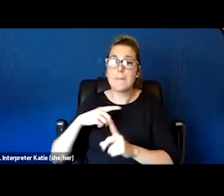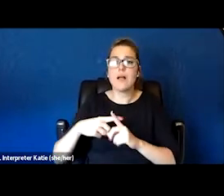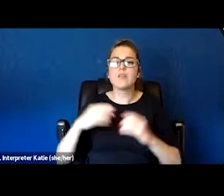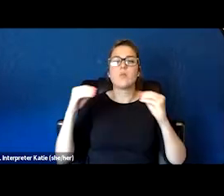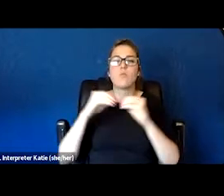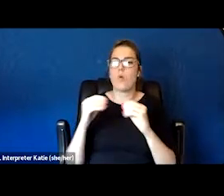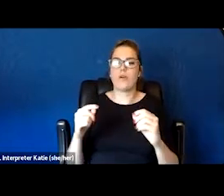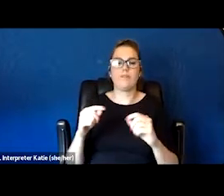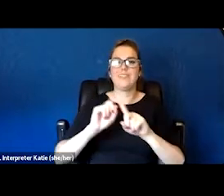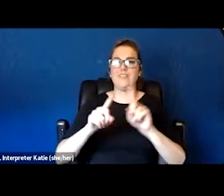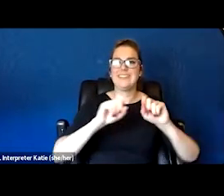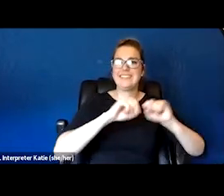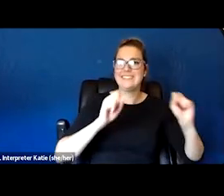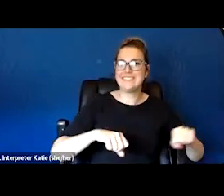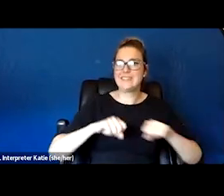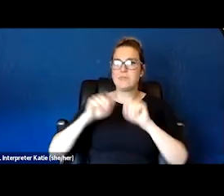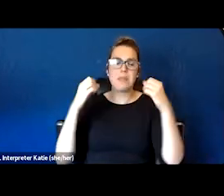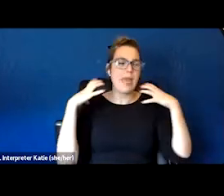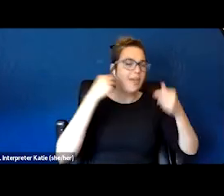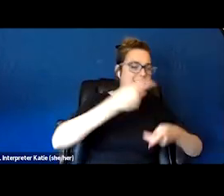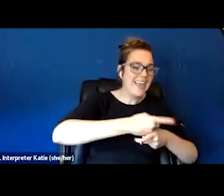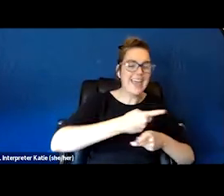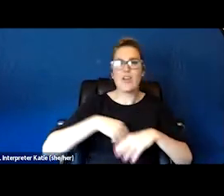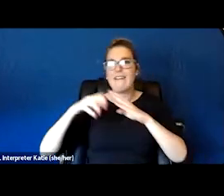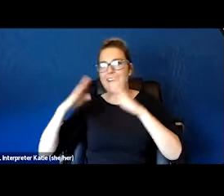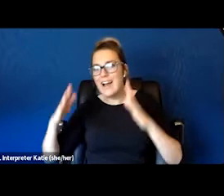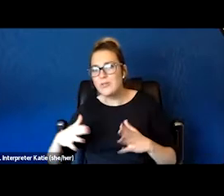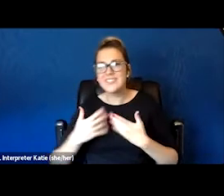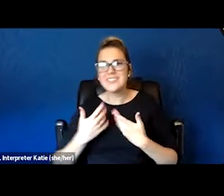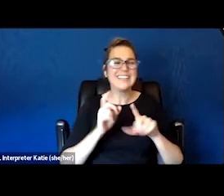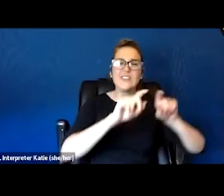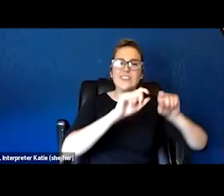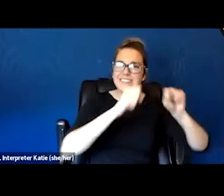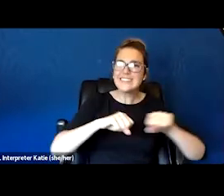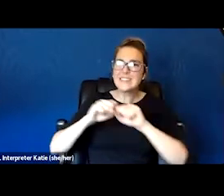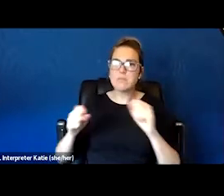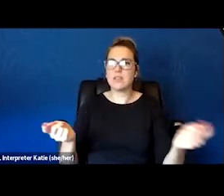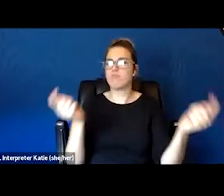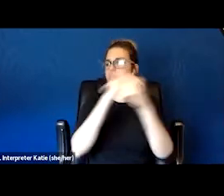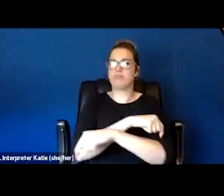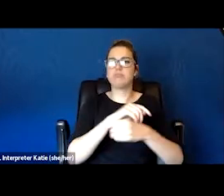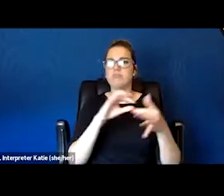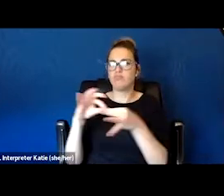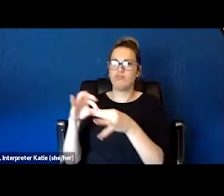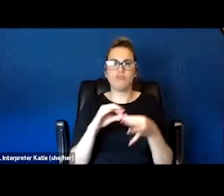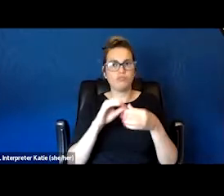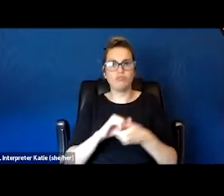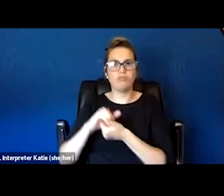So it's a really good, conceptually to have a really solid understanding of what Coordinated Entry actually is. So we can go to the next slide.